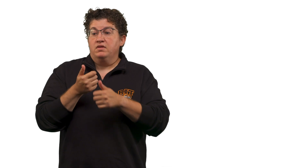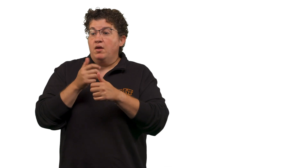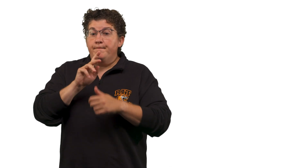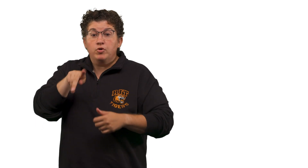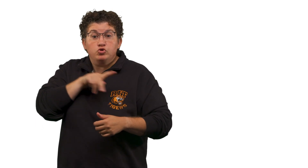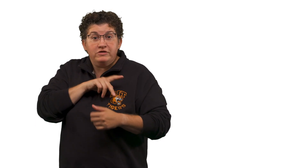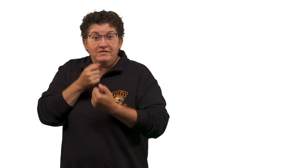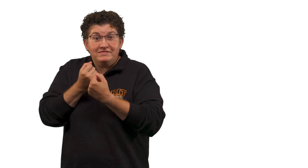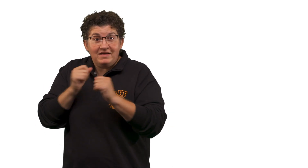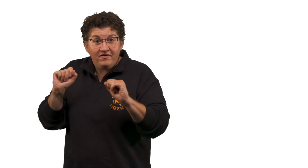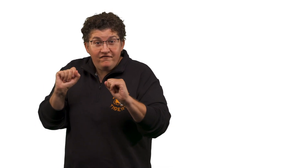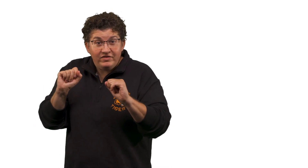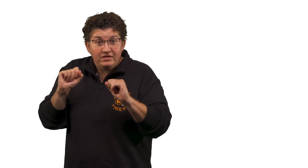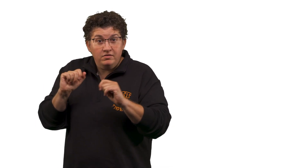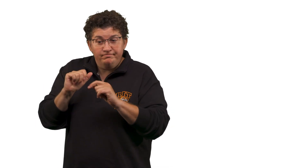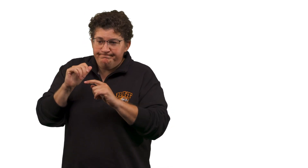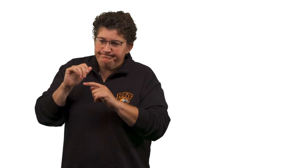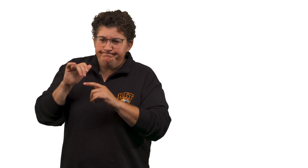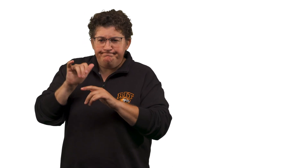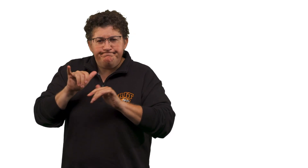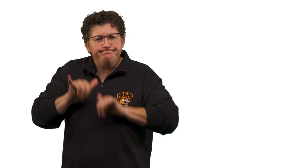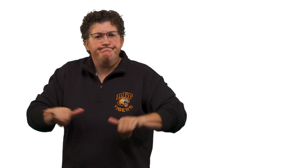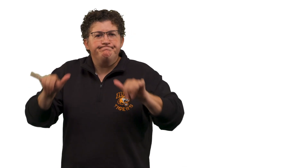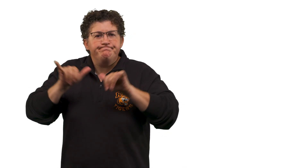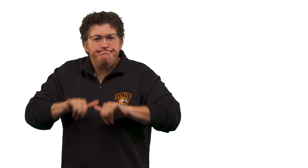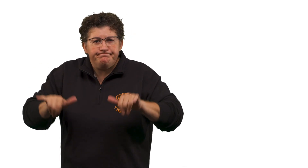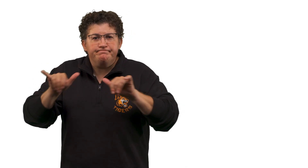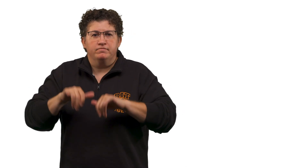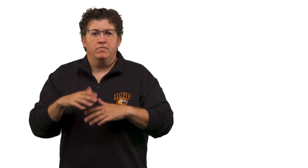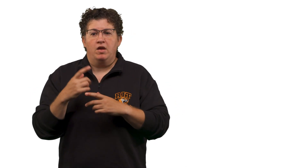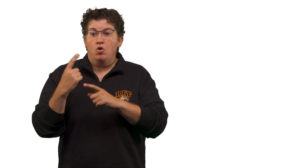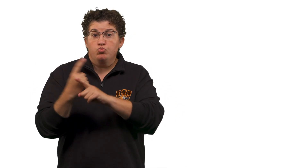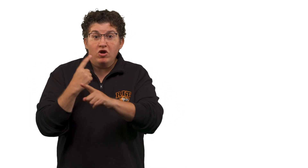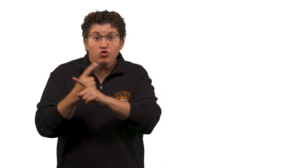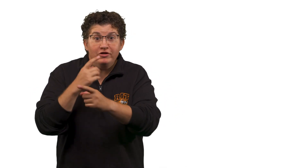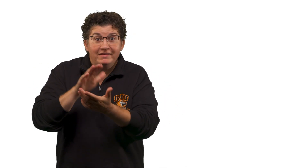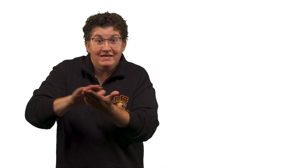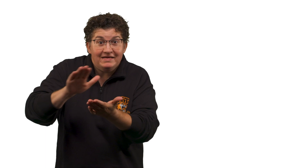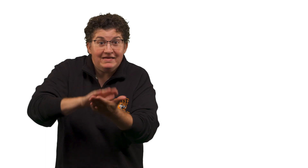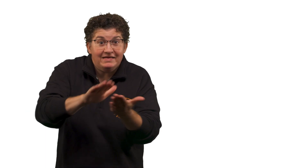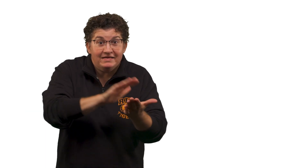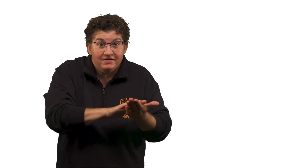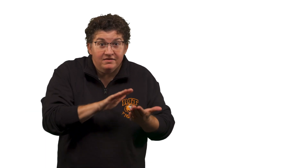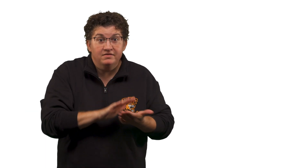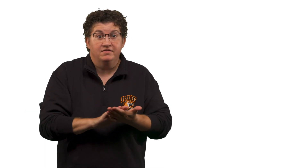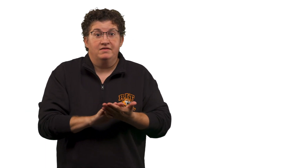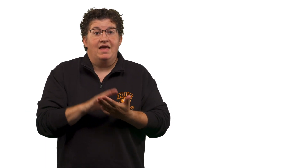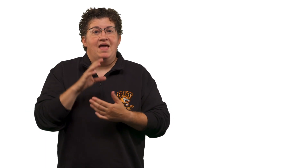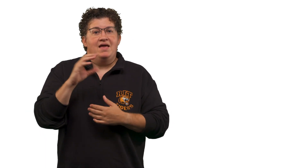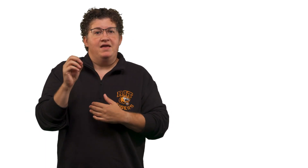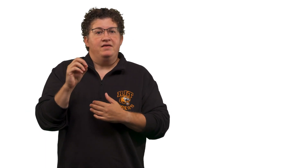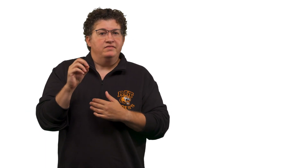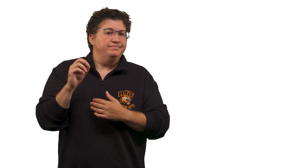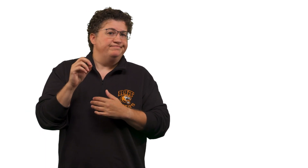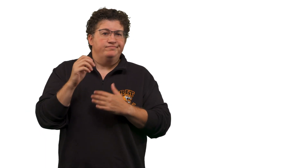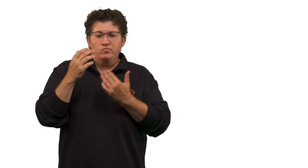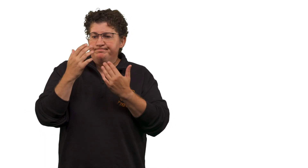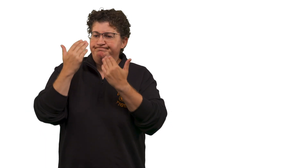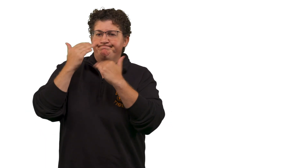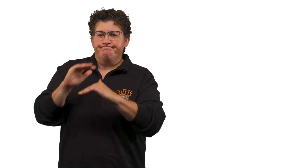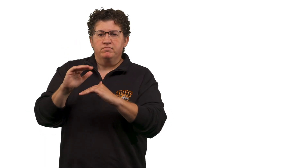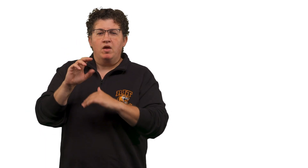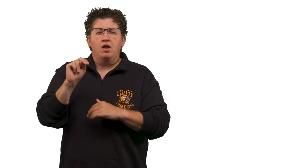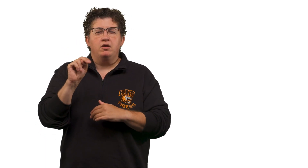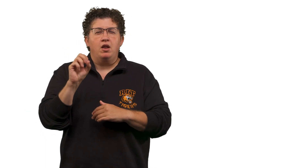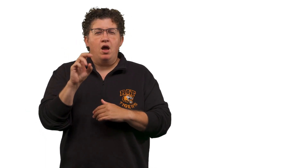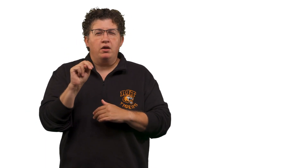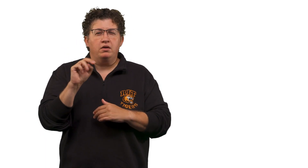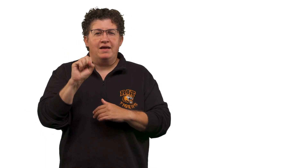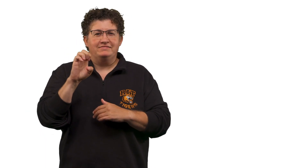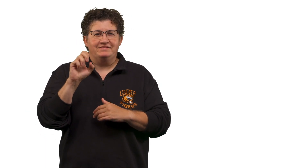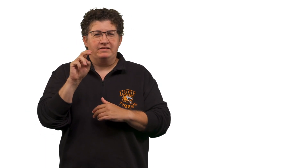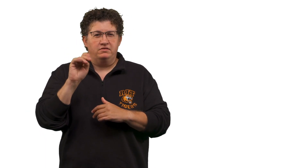on RIT campus, personal safety practices, regular cleaning and disinfection, restricting